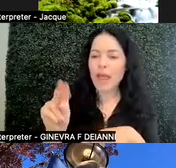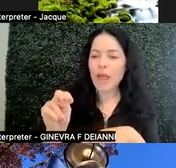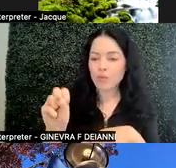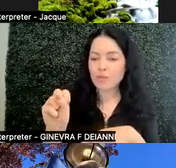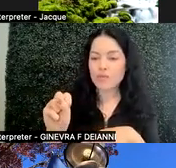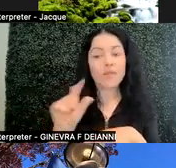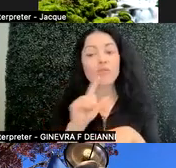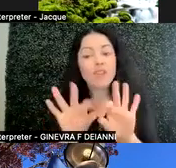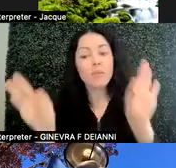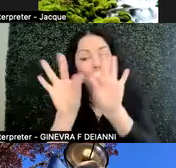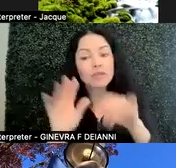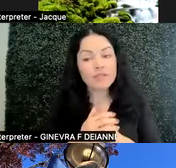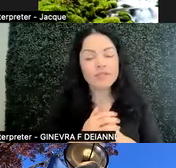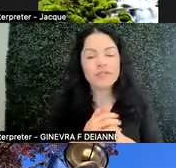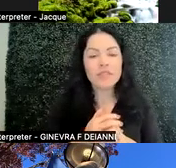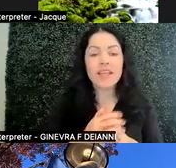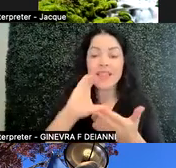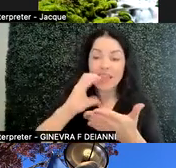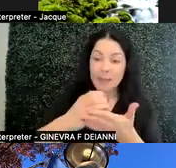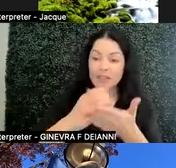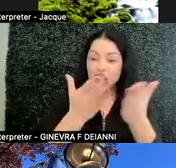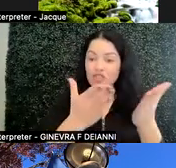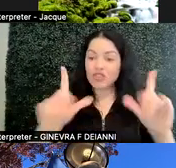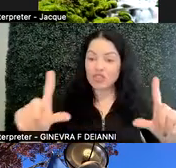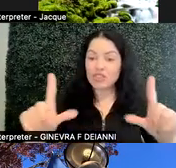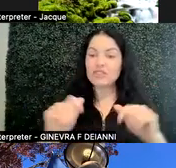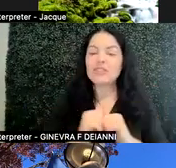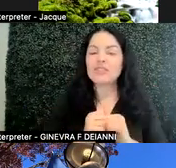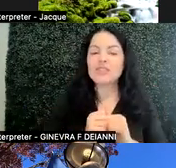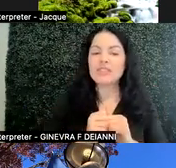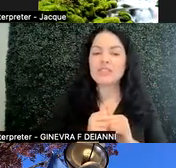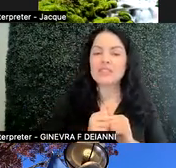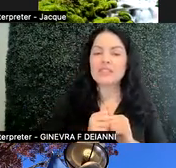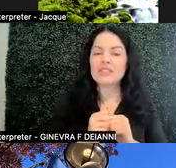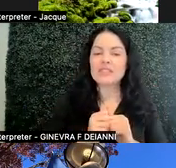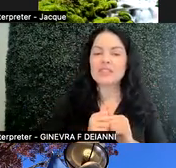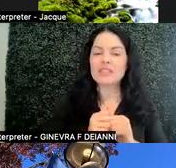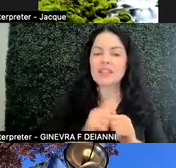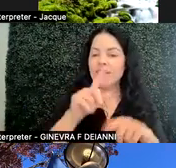And the image that we have up is various different students